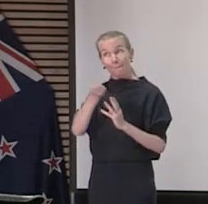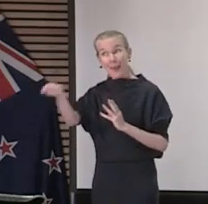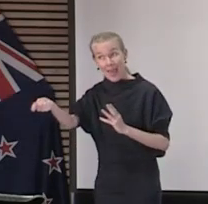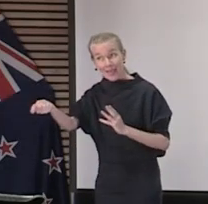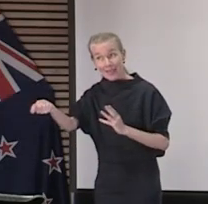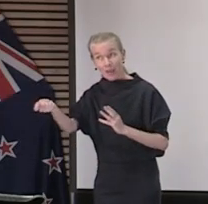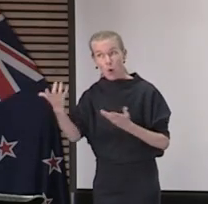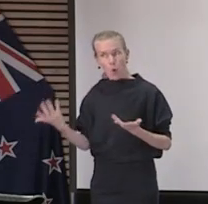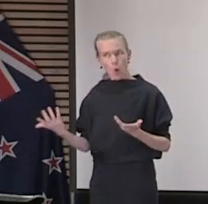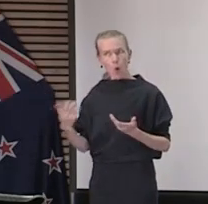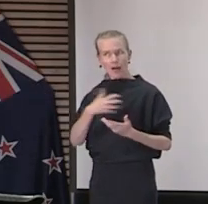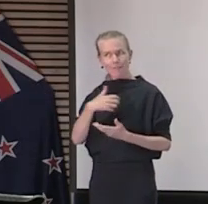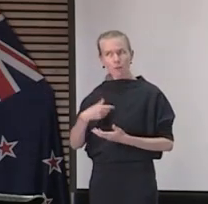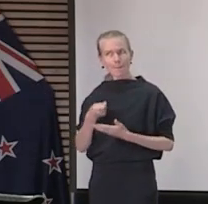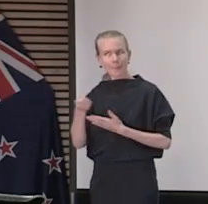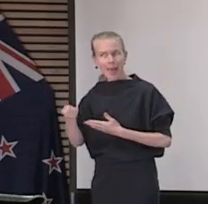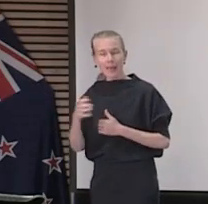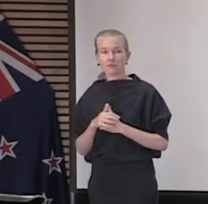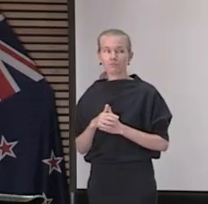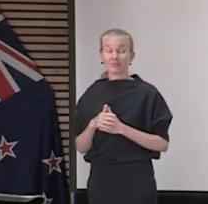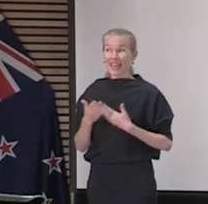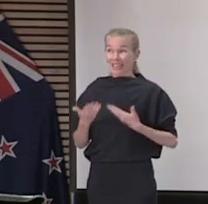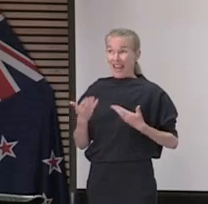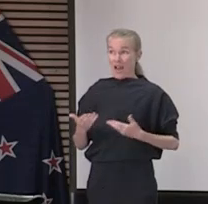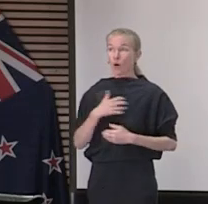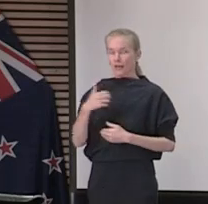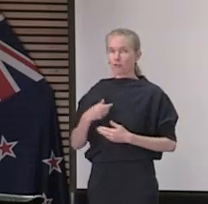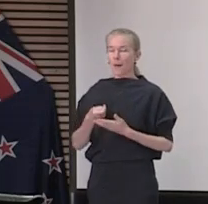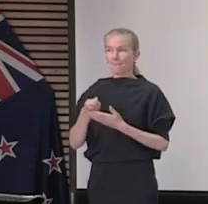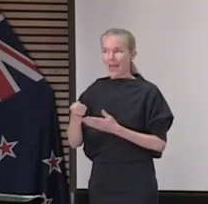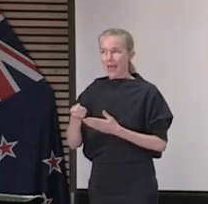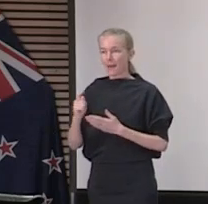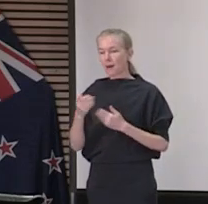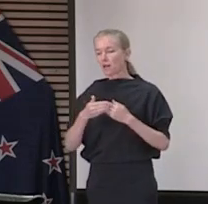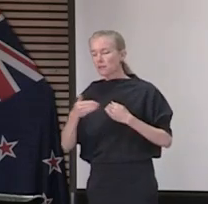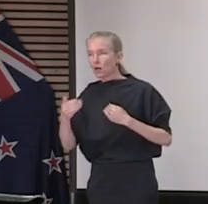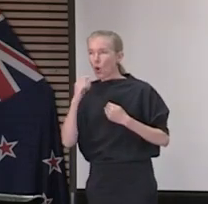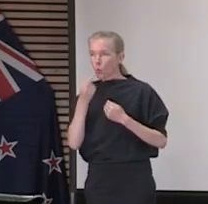but we willcontinue to do that andproviding controls over theweeks and months, because